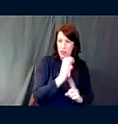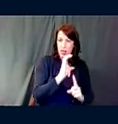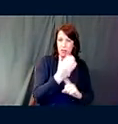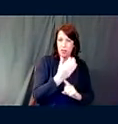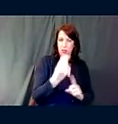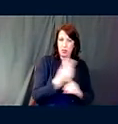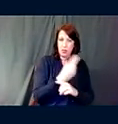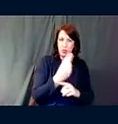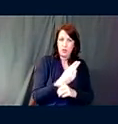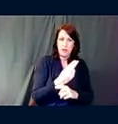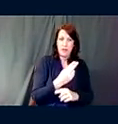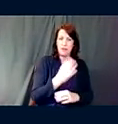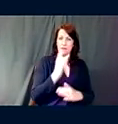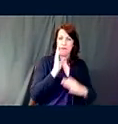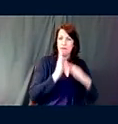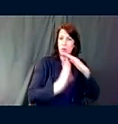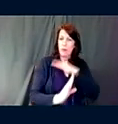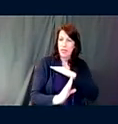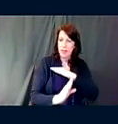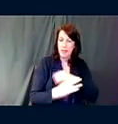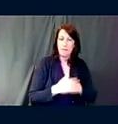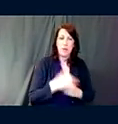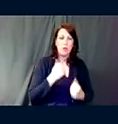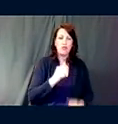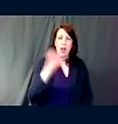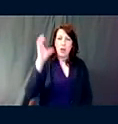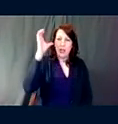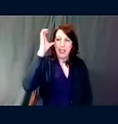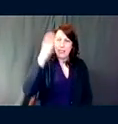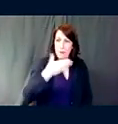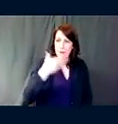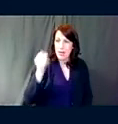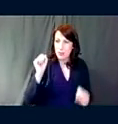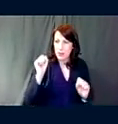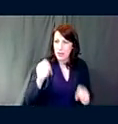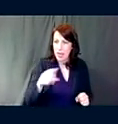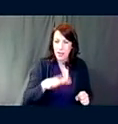CULTURE STARTING OUT AND USING CULTURAL HUMILITY, LISTEN AS